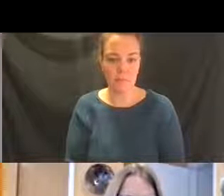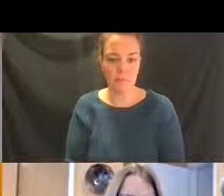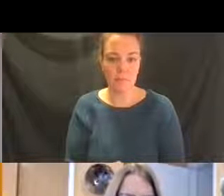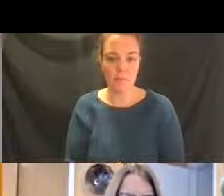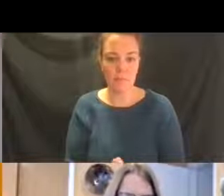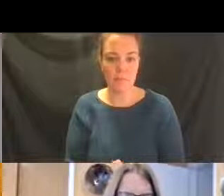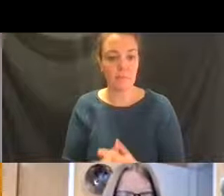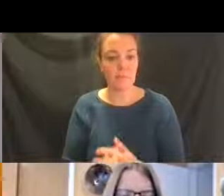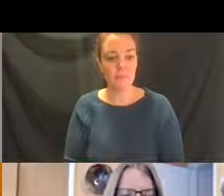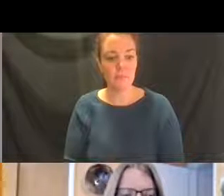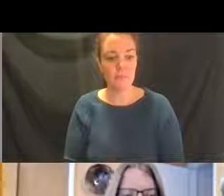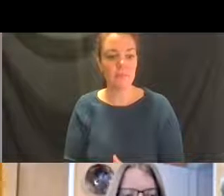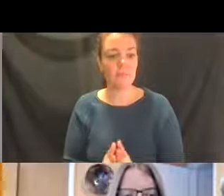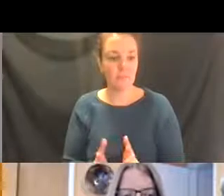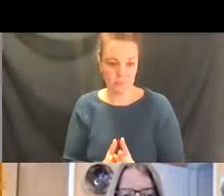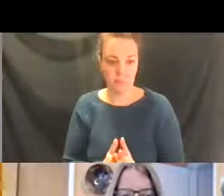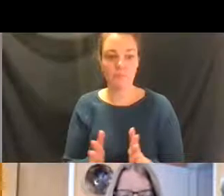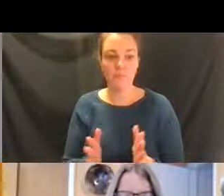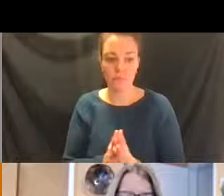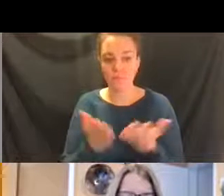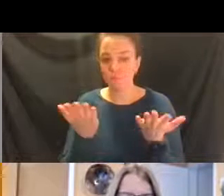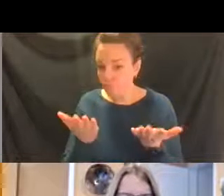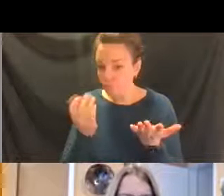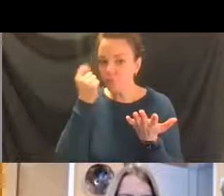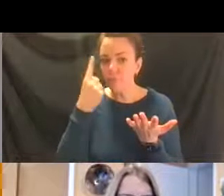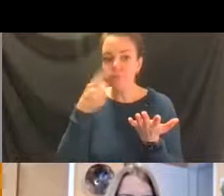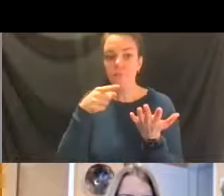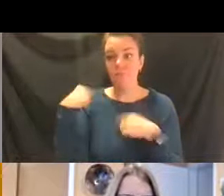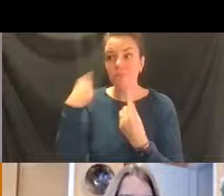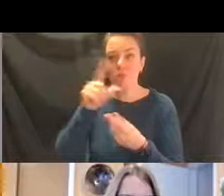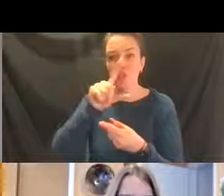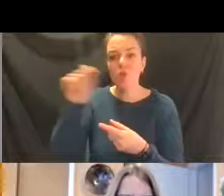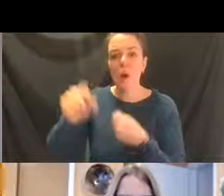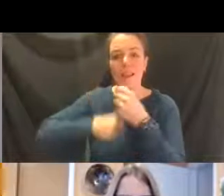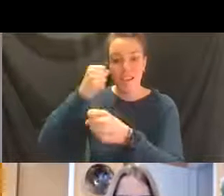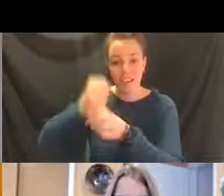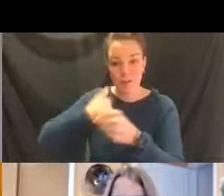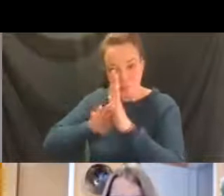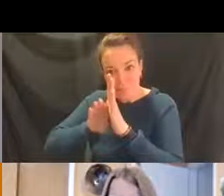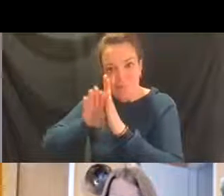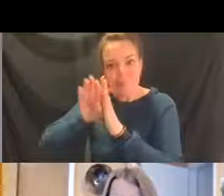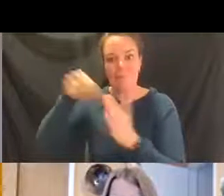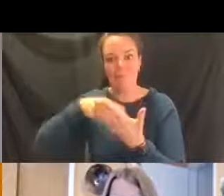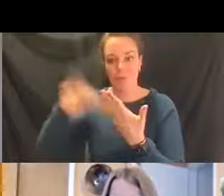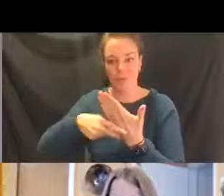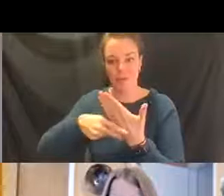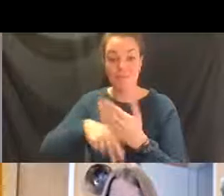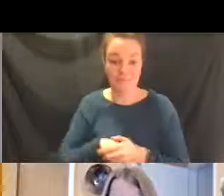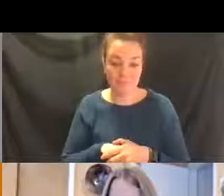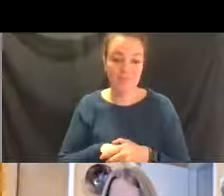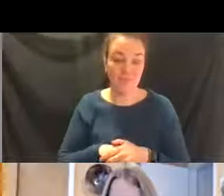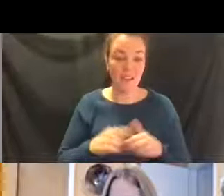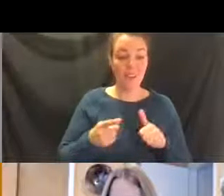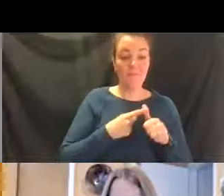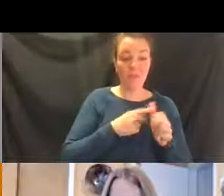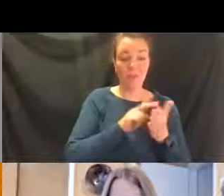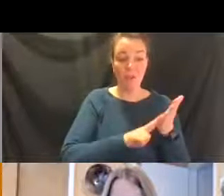show you that it's been over two decades in the making the first university-based clinical trial